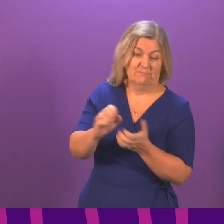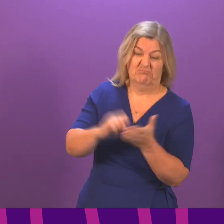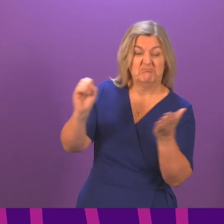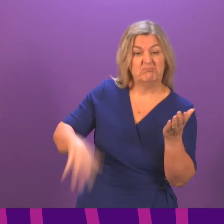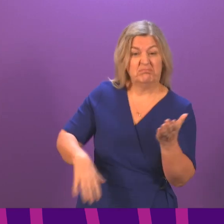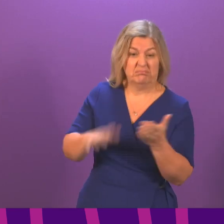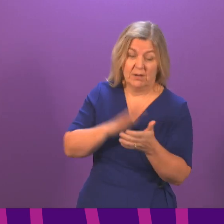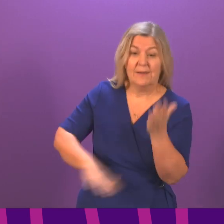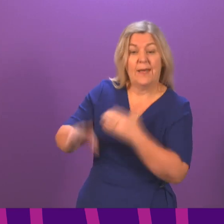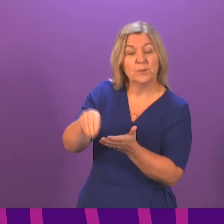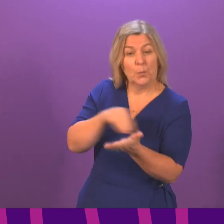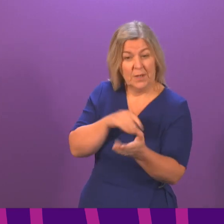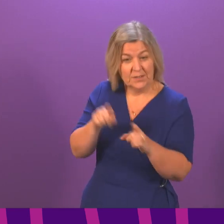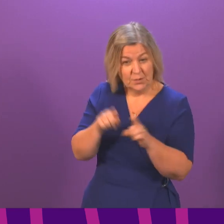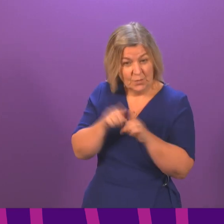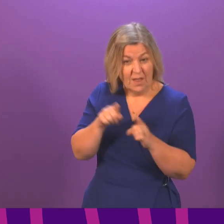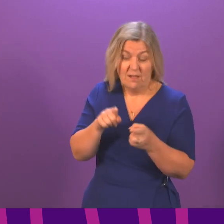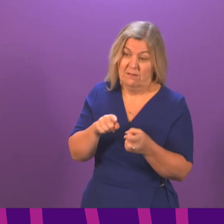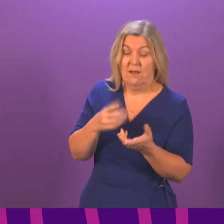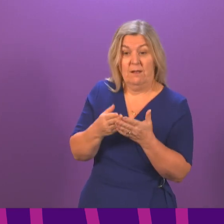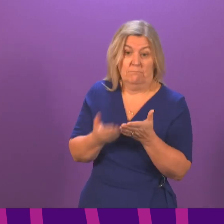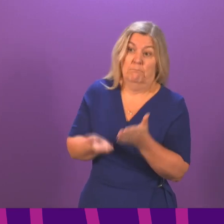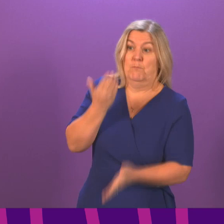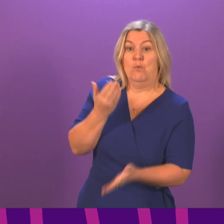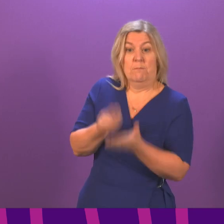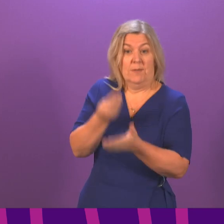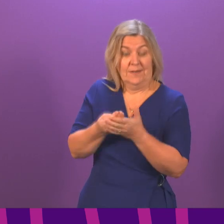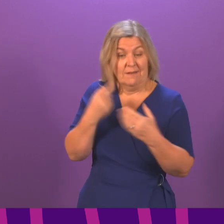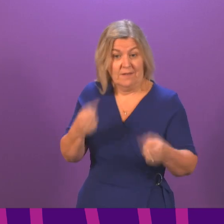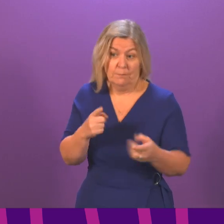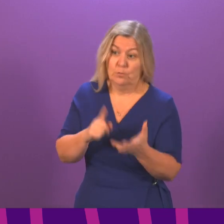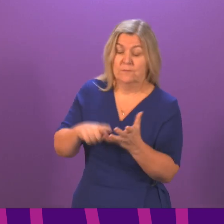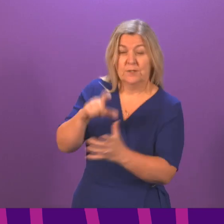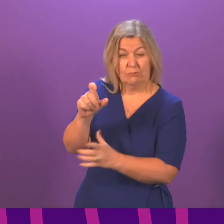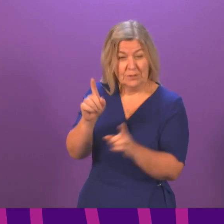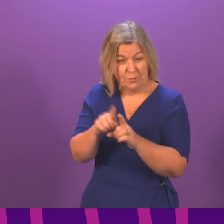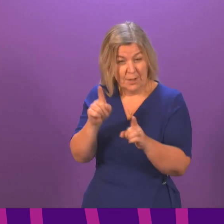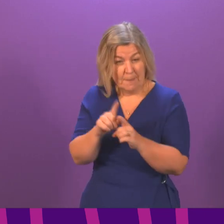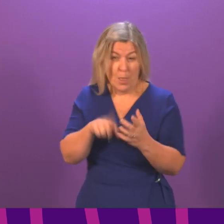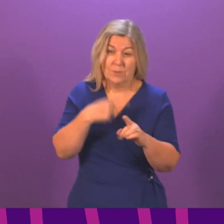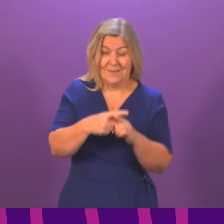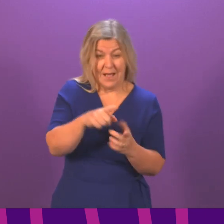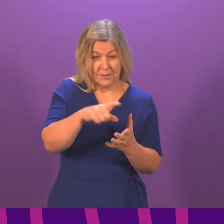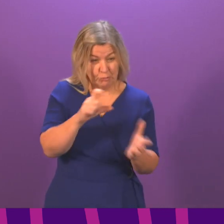the £20 uplift to universal credit and working tax credit beyond next year. Does the First Minister agree that its approach will leave many Scottish families struggling to feed